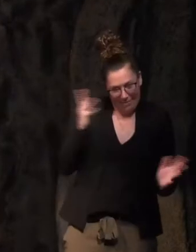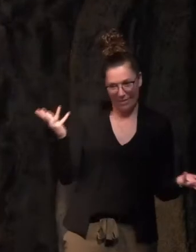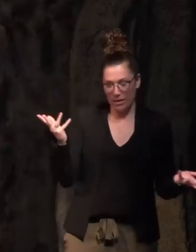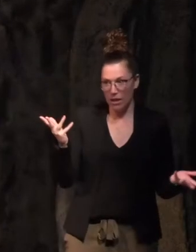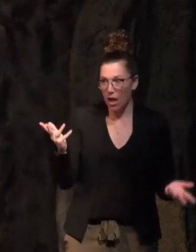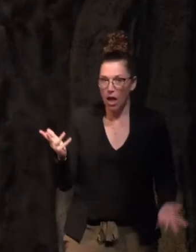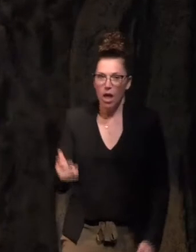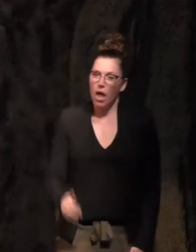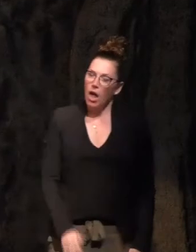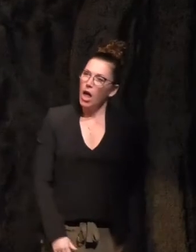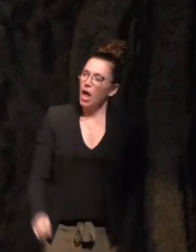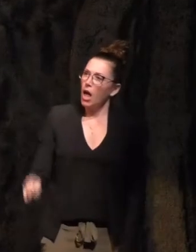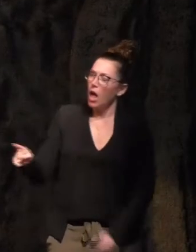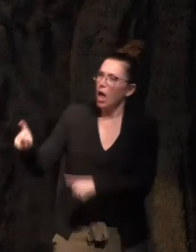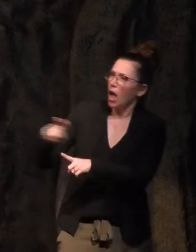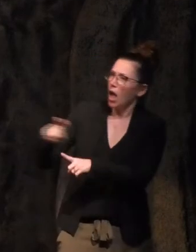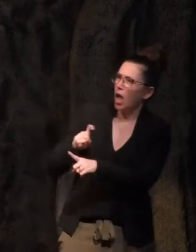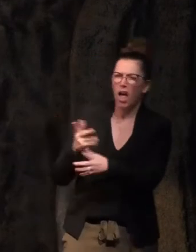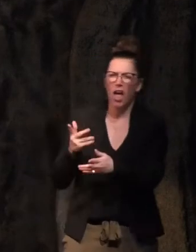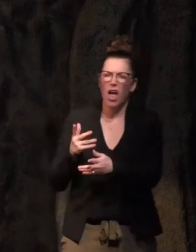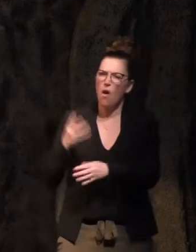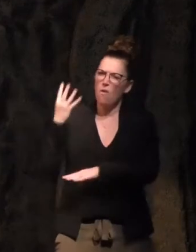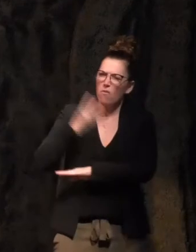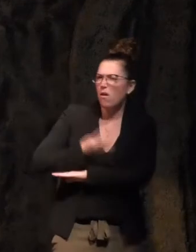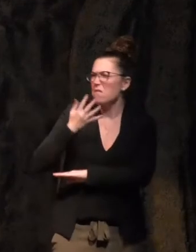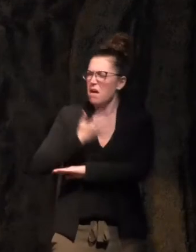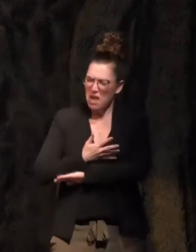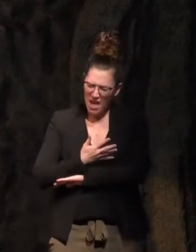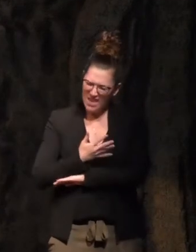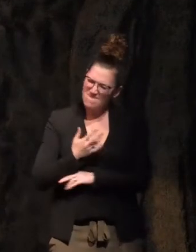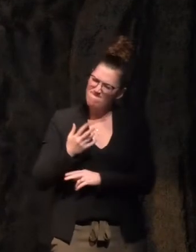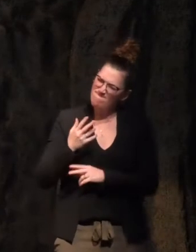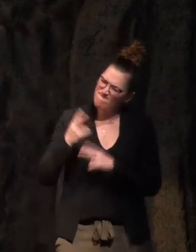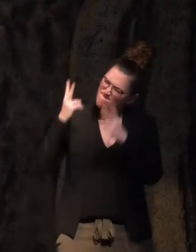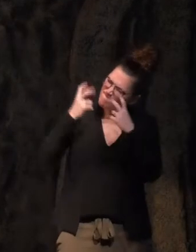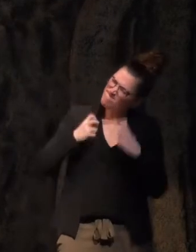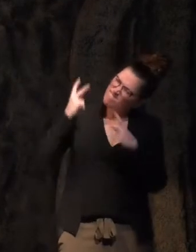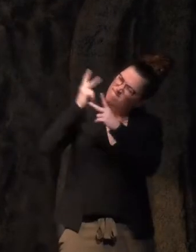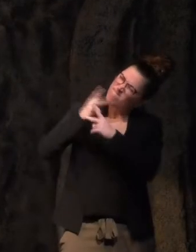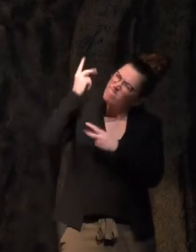to fully understand that work in progress wasn't just a way of saying theme TBA on the website